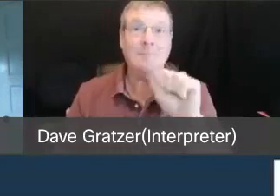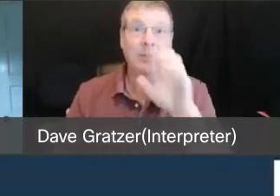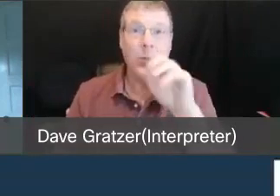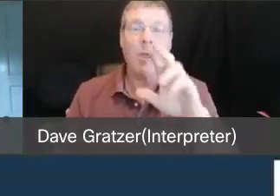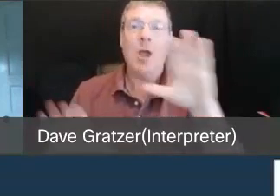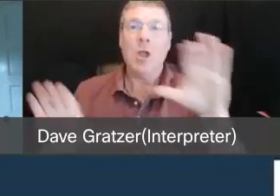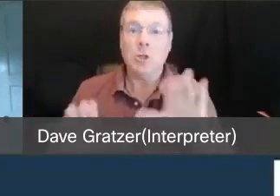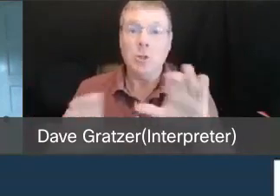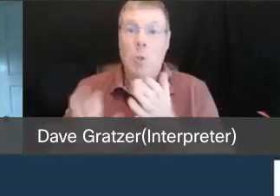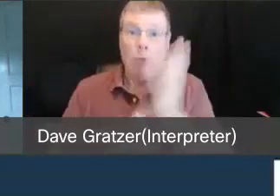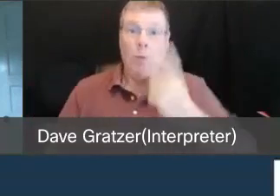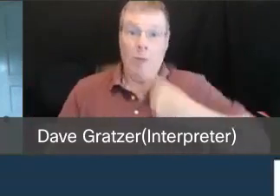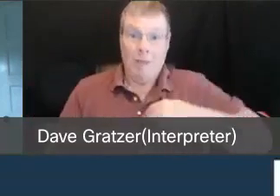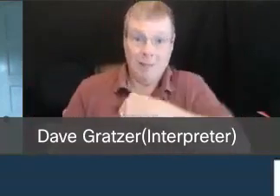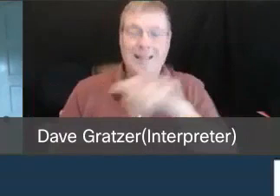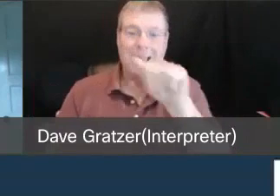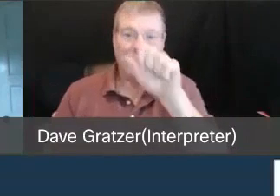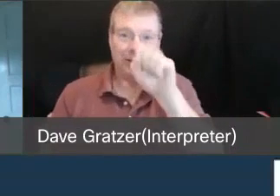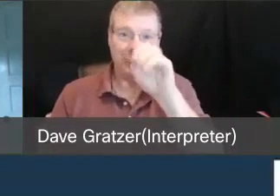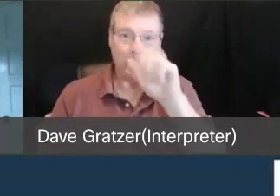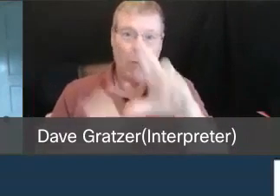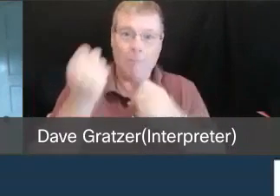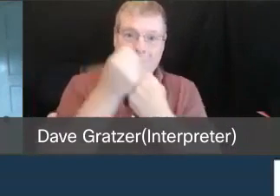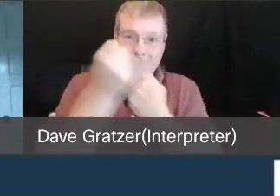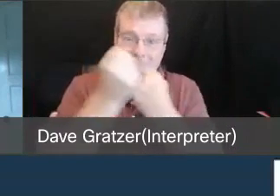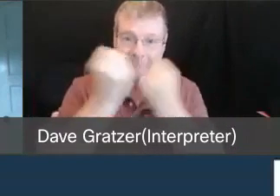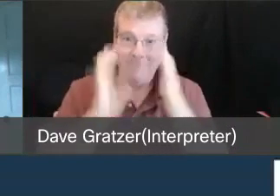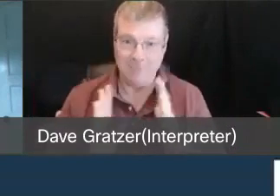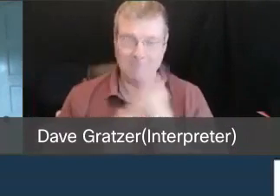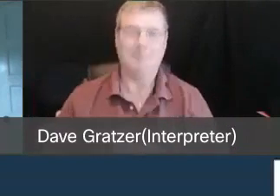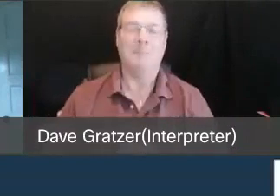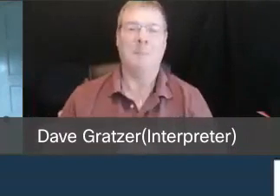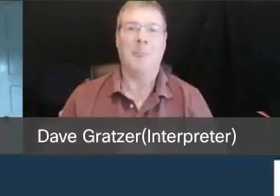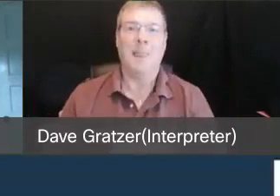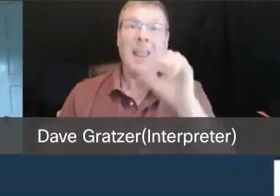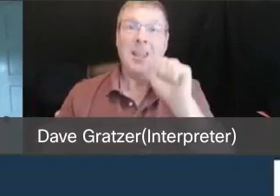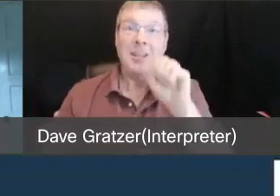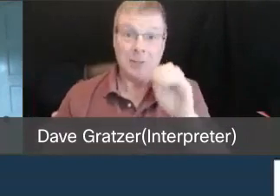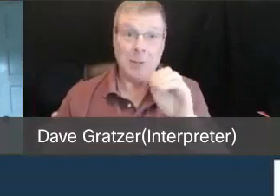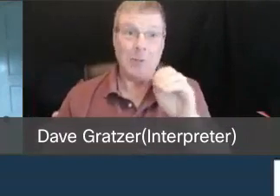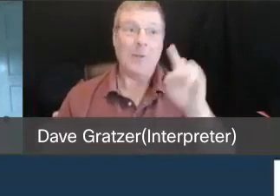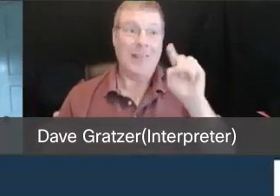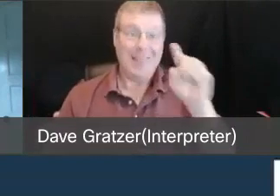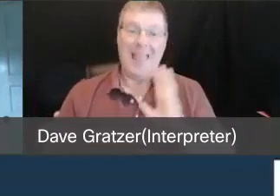through us as a SOAR advocate for the applicant. So this is our chance to paint the picture